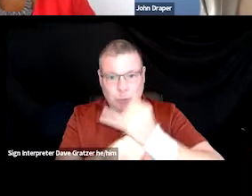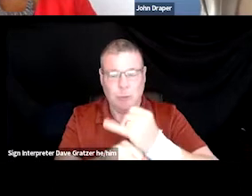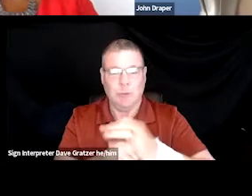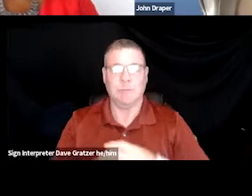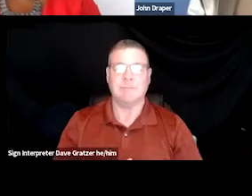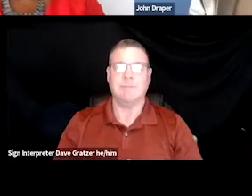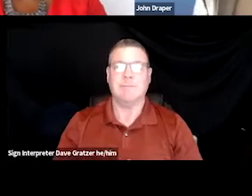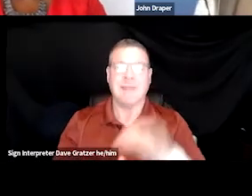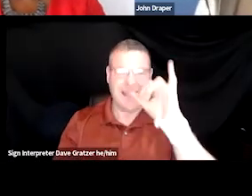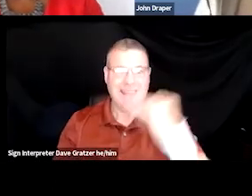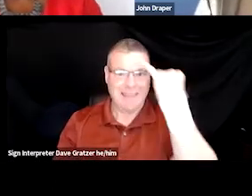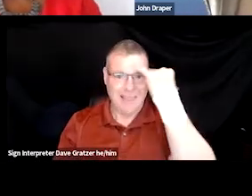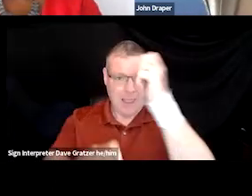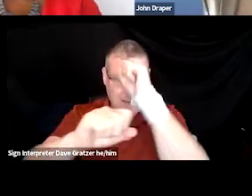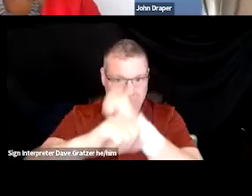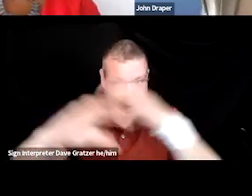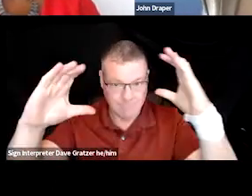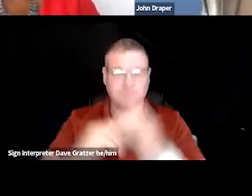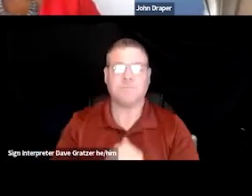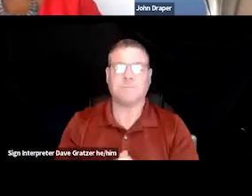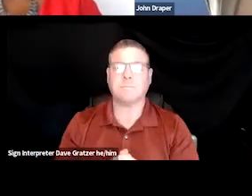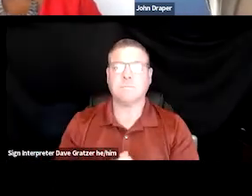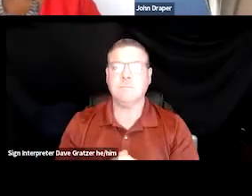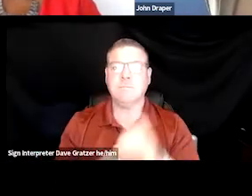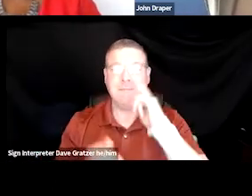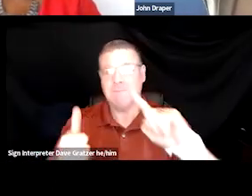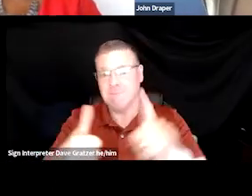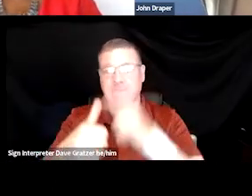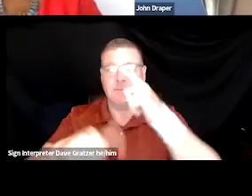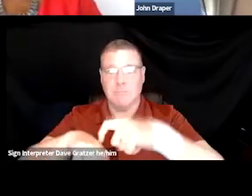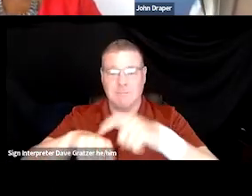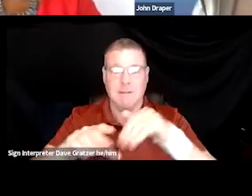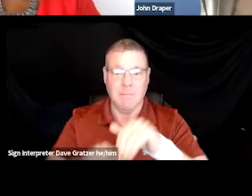That was the idea, or at least create deinstitutionalization for the first time in the United States and commit to it,